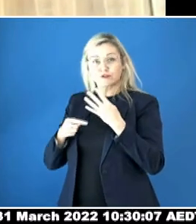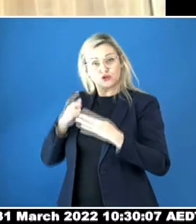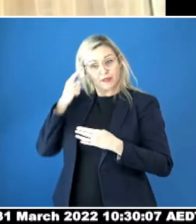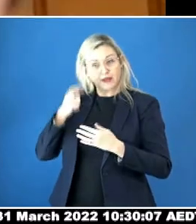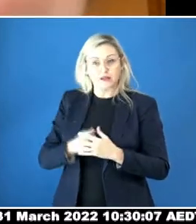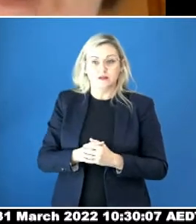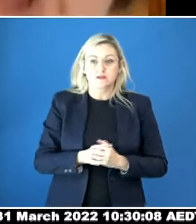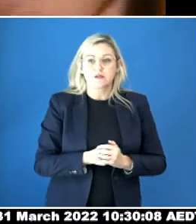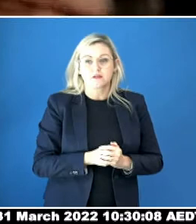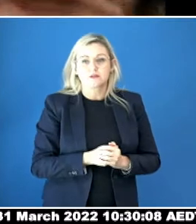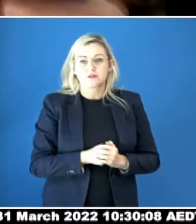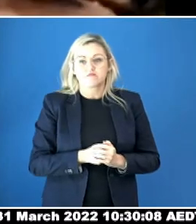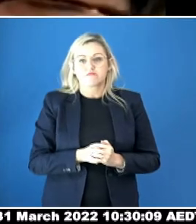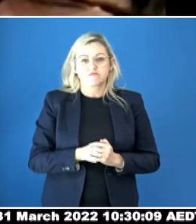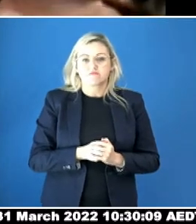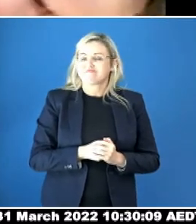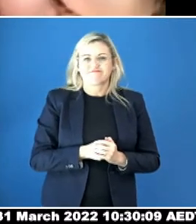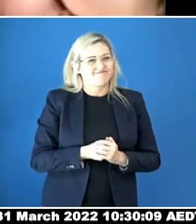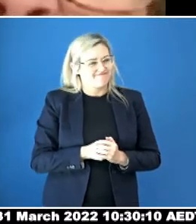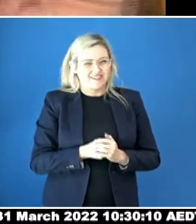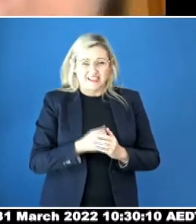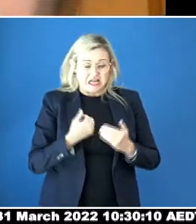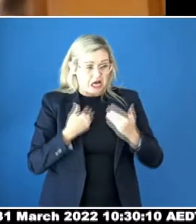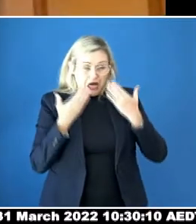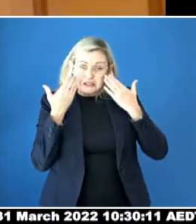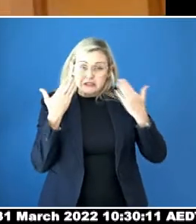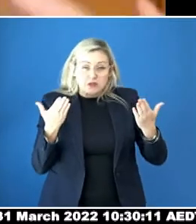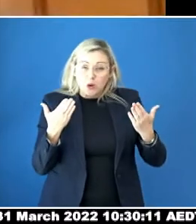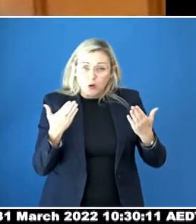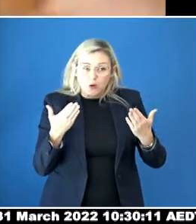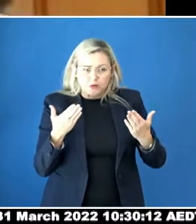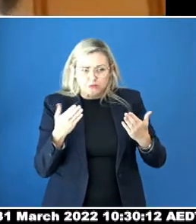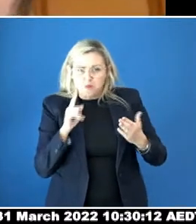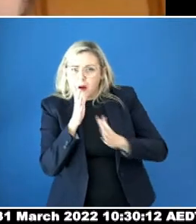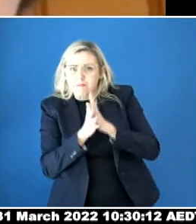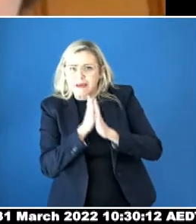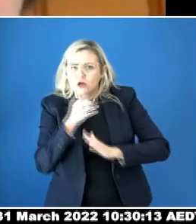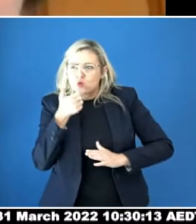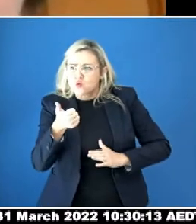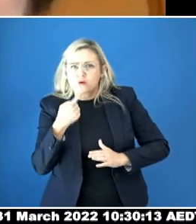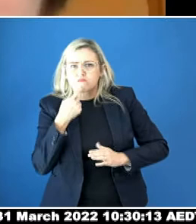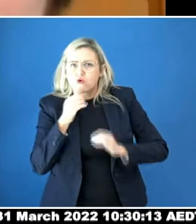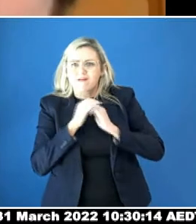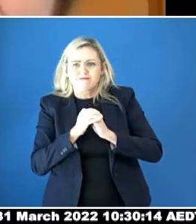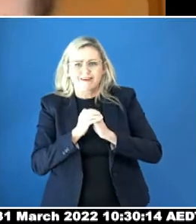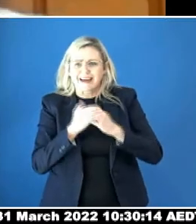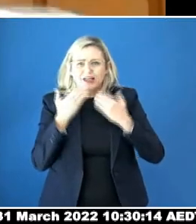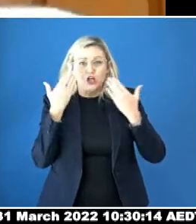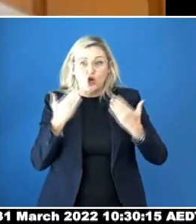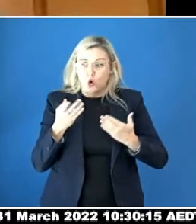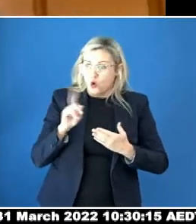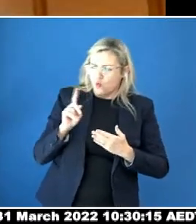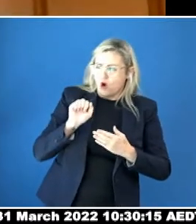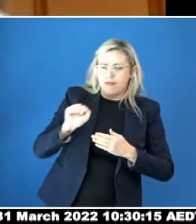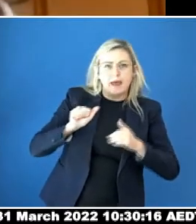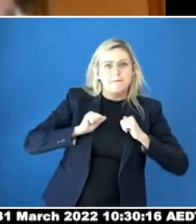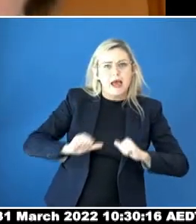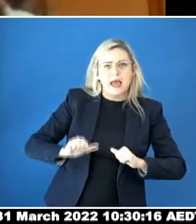Then I didn't know what a boyfriend was, how they should